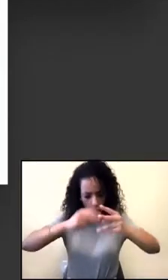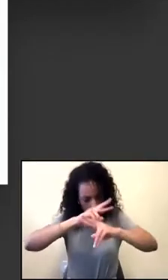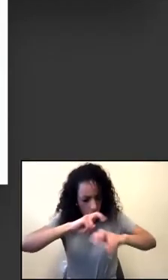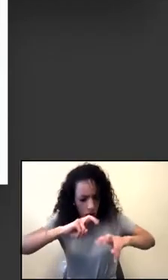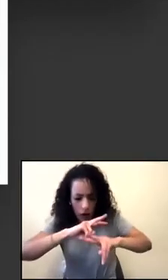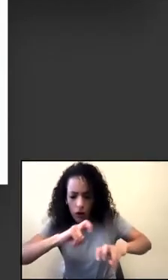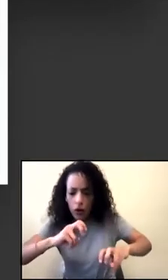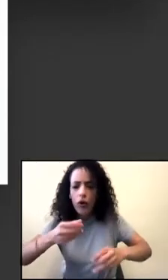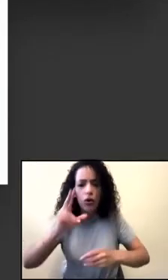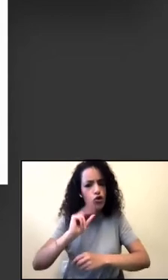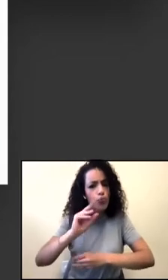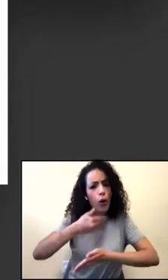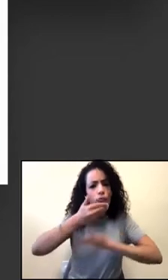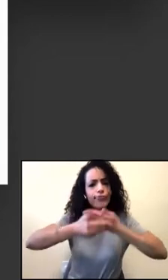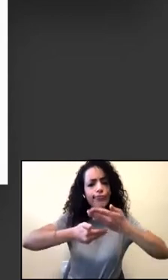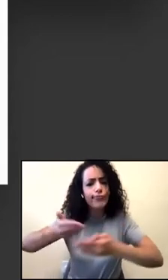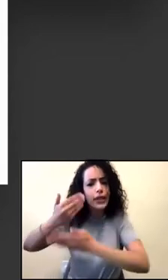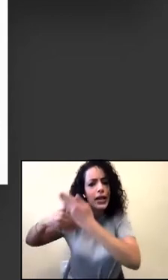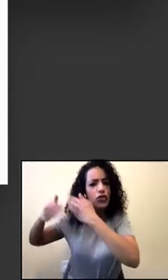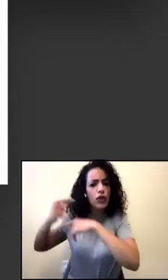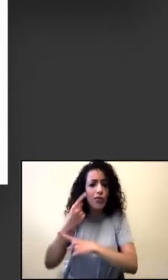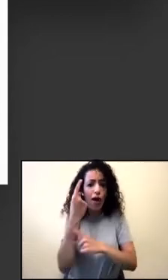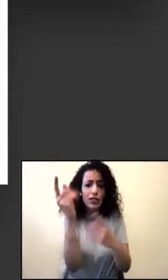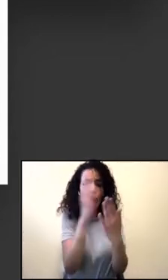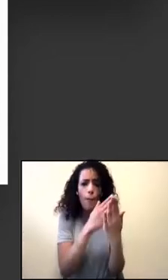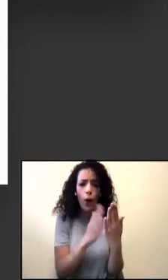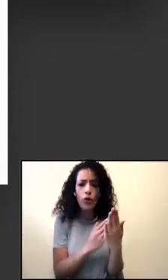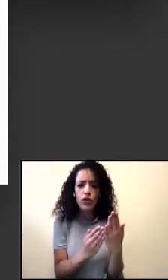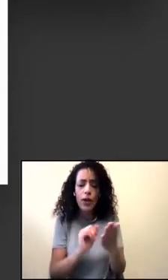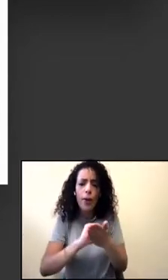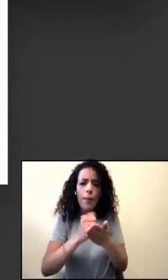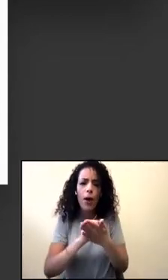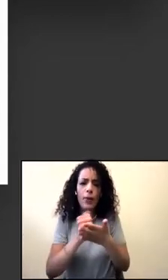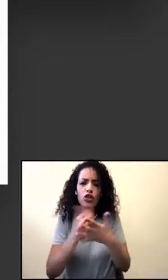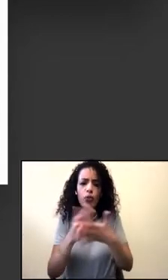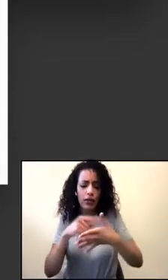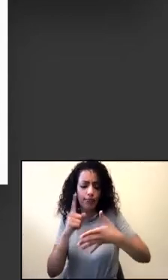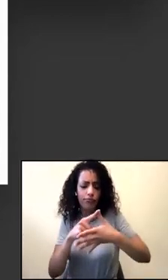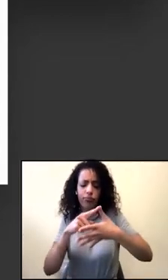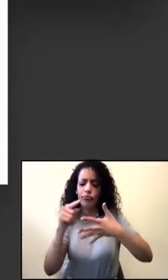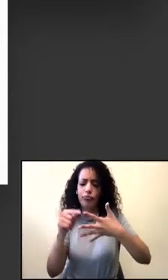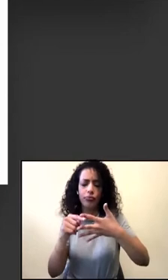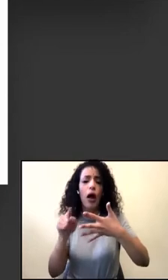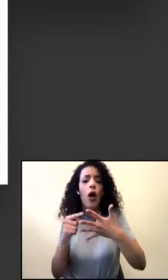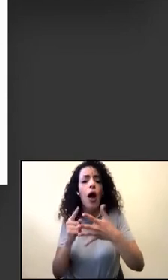As a poet, Asmaa has been published in places like Ambit, ANMLY, and The Good Journal,